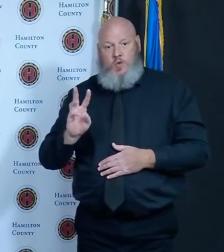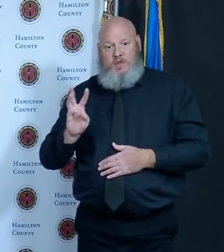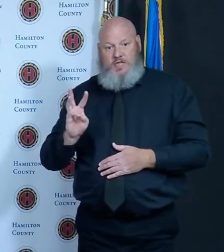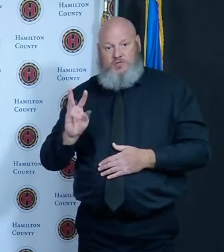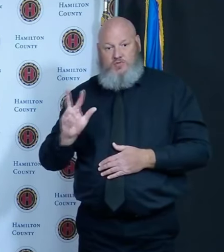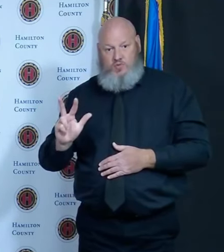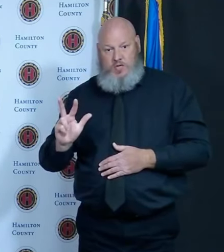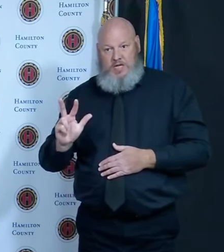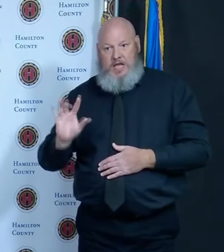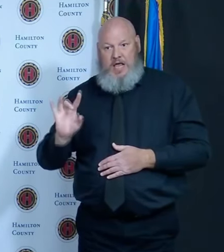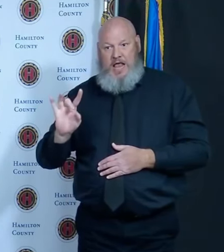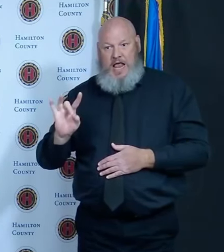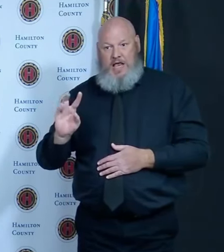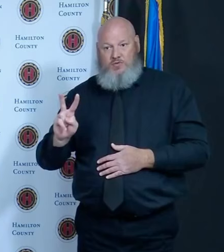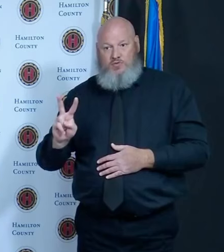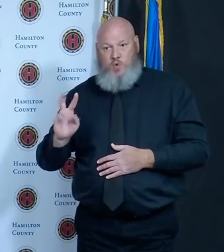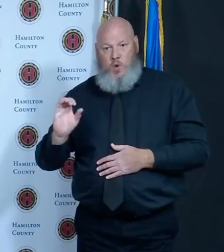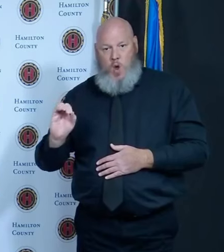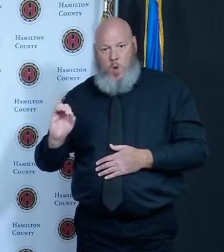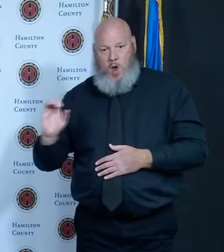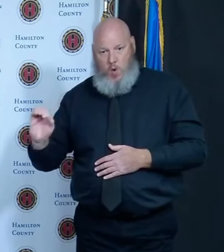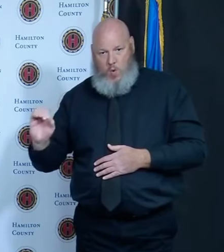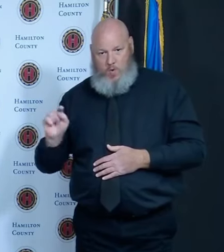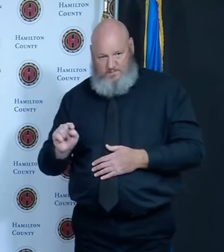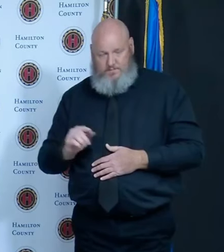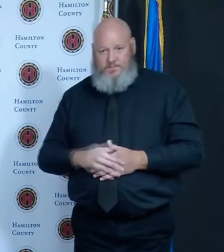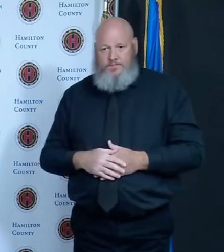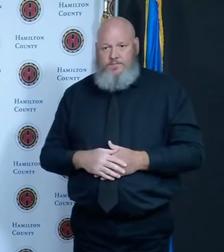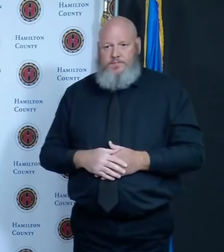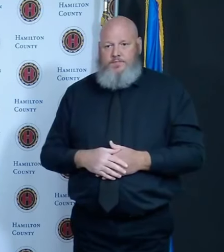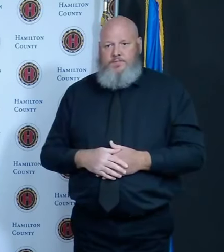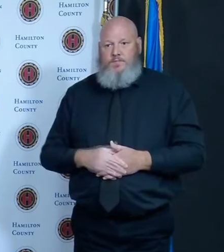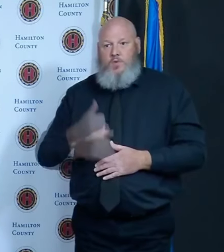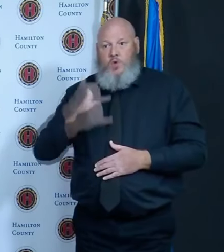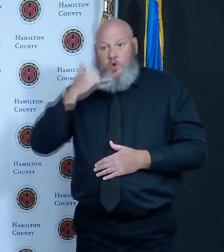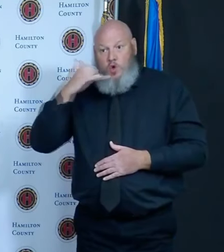also the number to donate supplies so again thank you to Nick Crossley thank